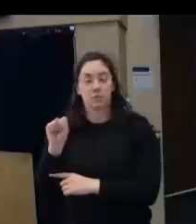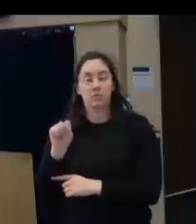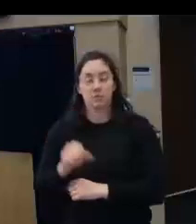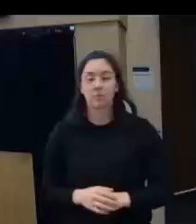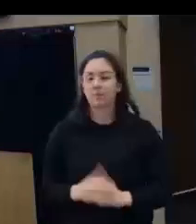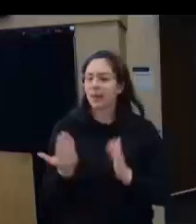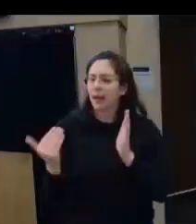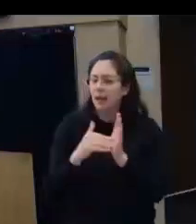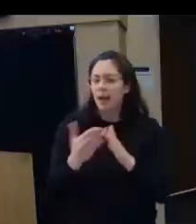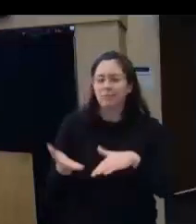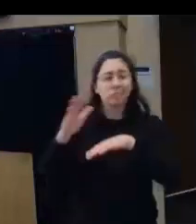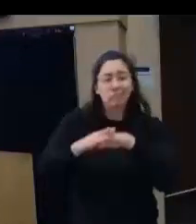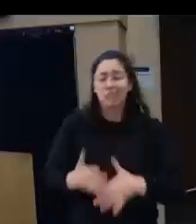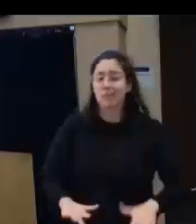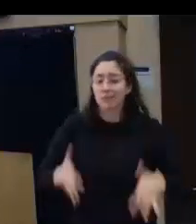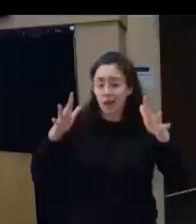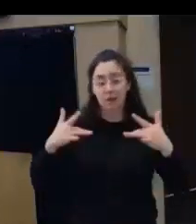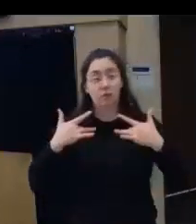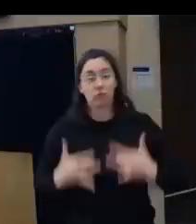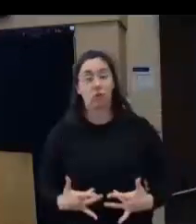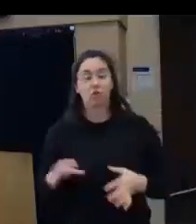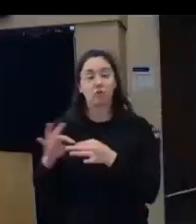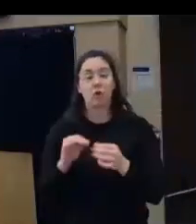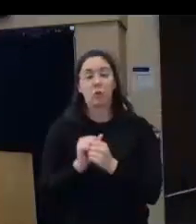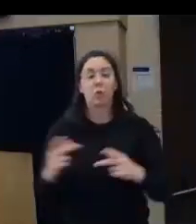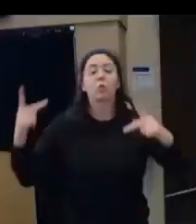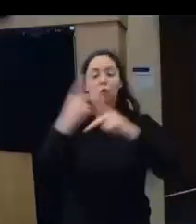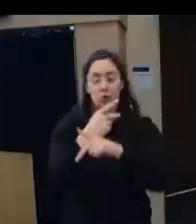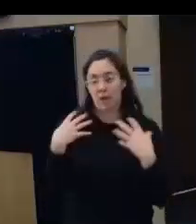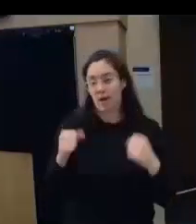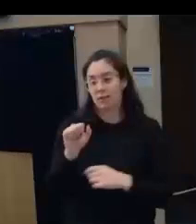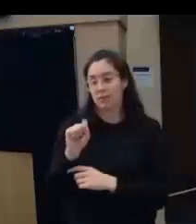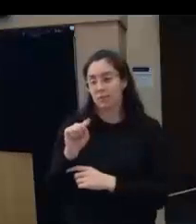increasing anxiety and depression symptoms were associated with worsening health status but the